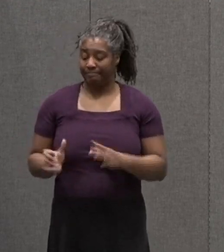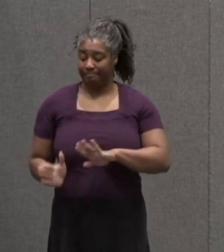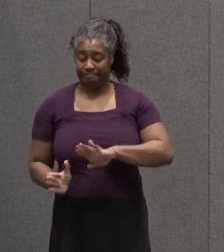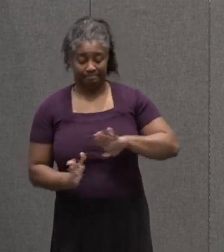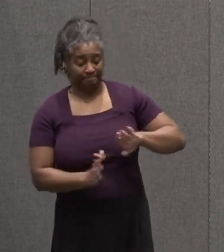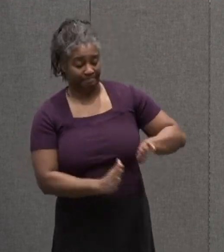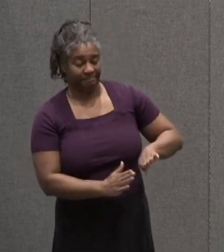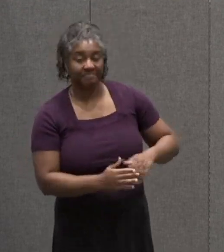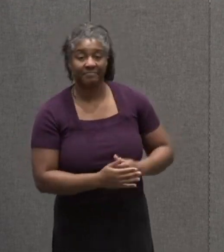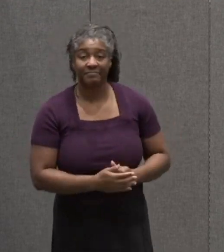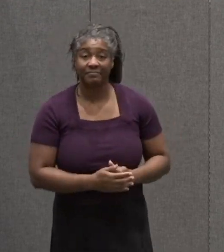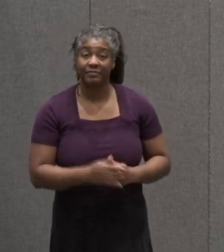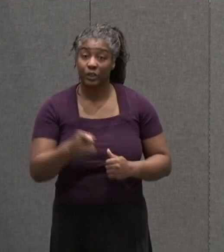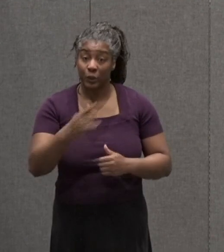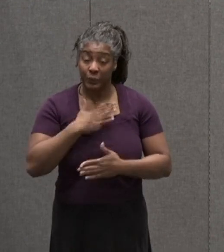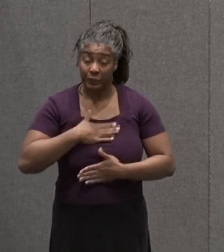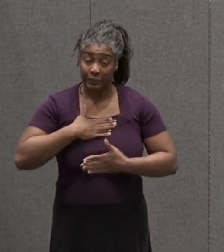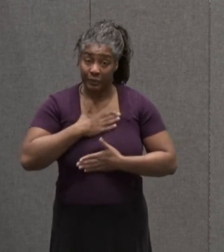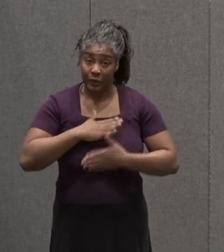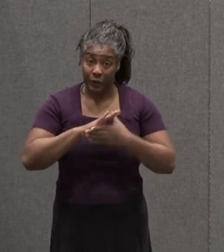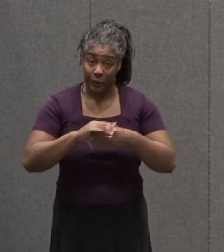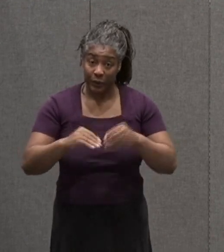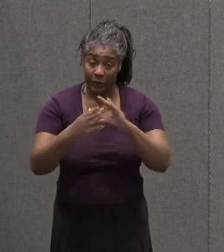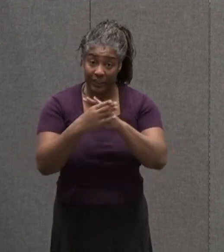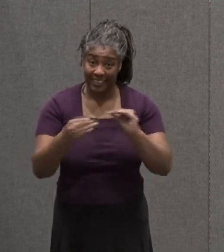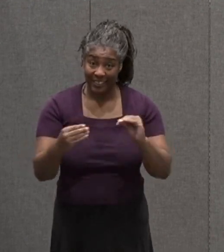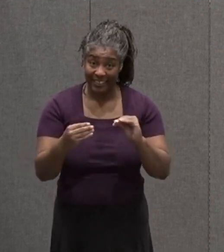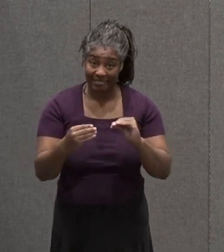I sure do, well, I have a good story for you.